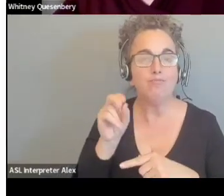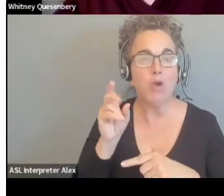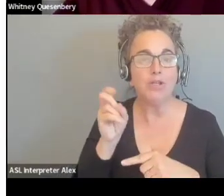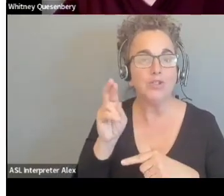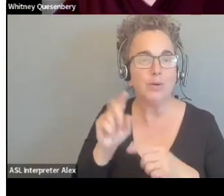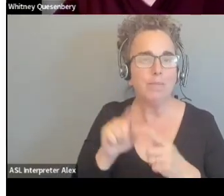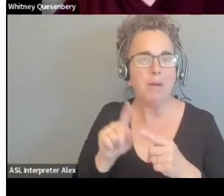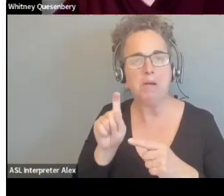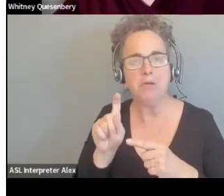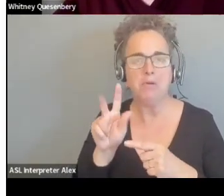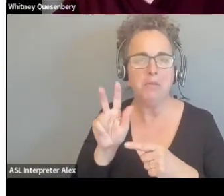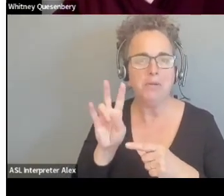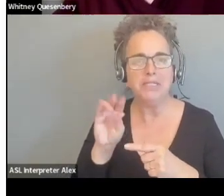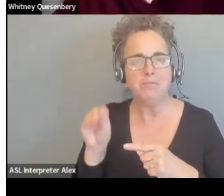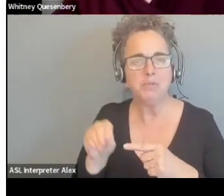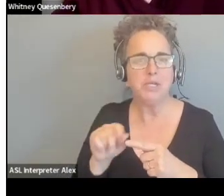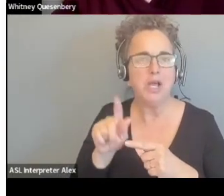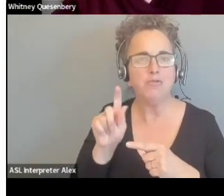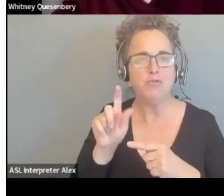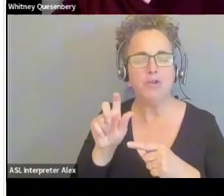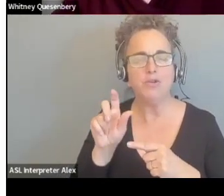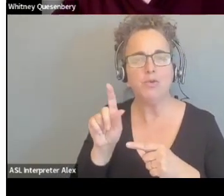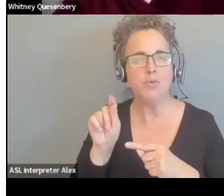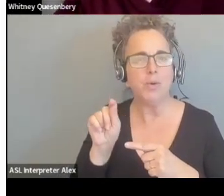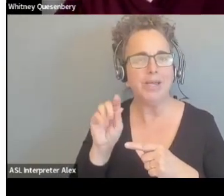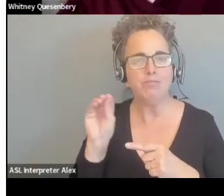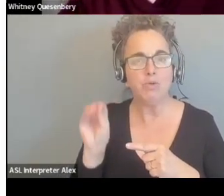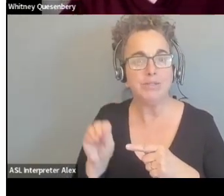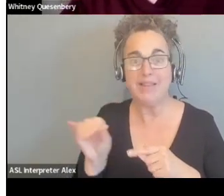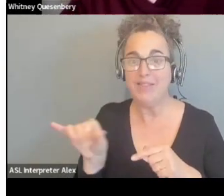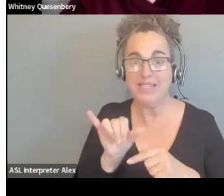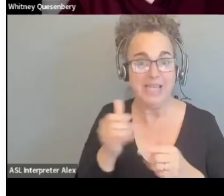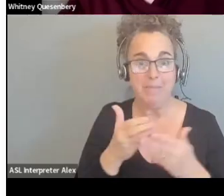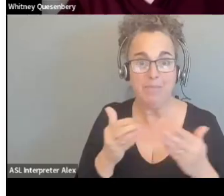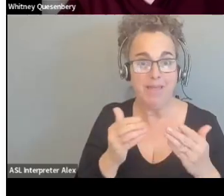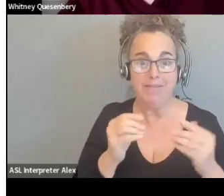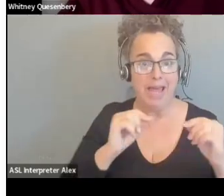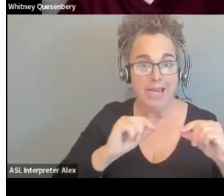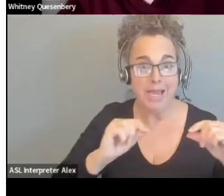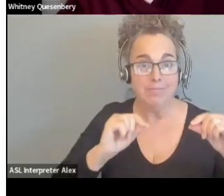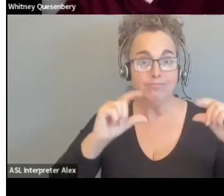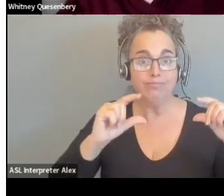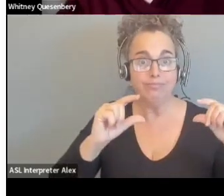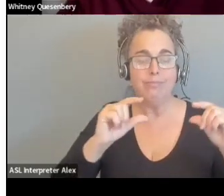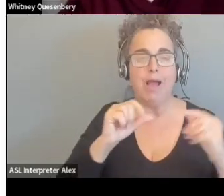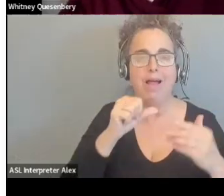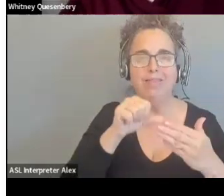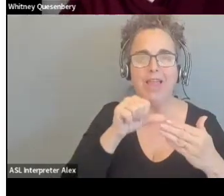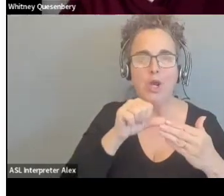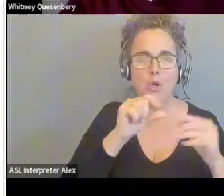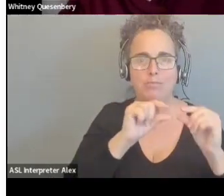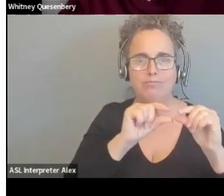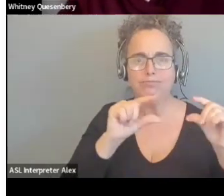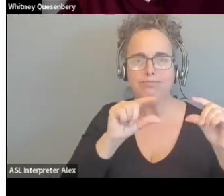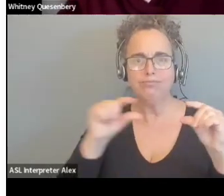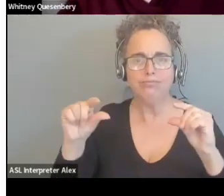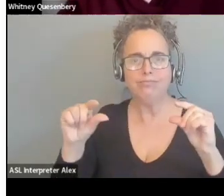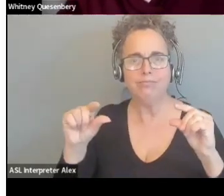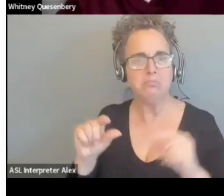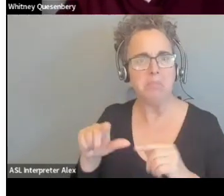125% the same feature that lets me enlarge the text a little bit. Let's Vishnu enlarge it a lot.